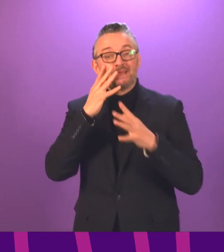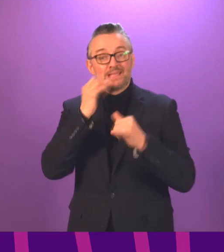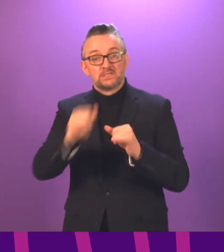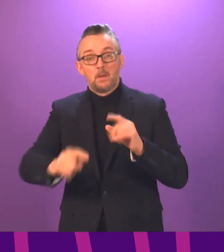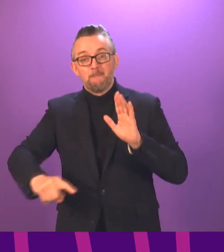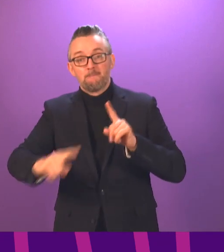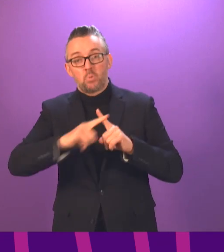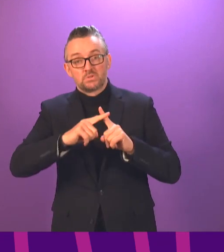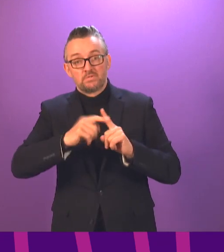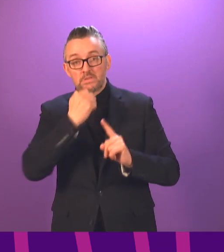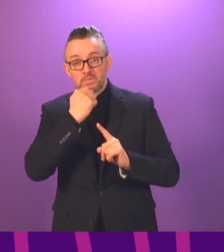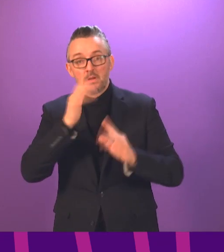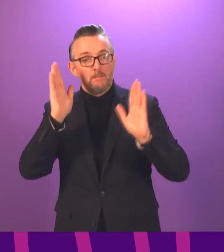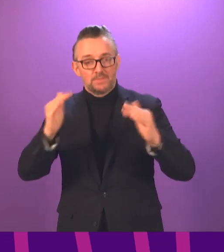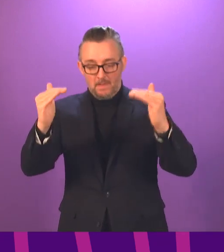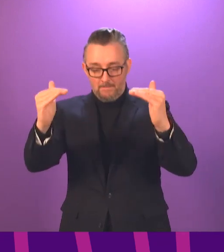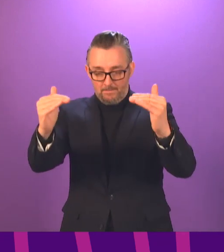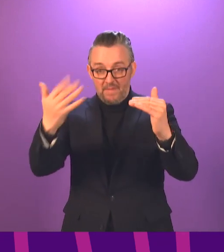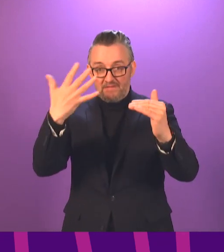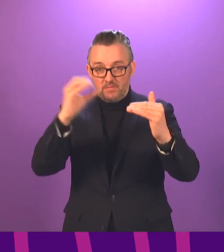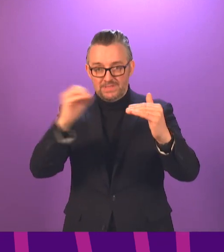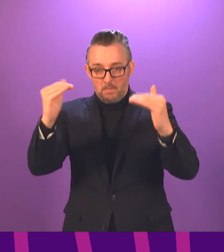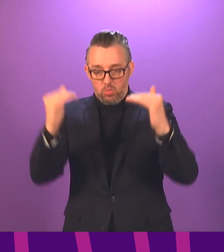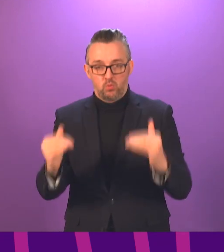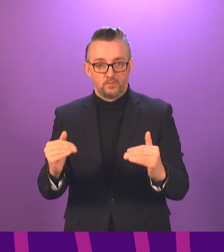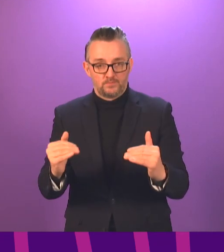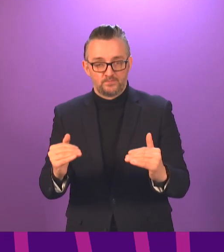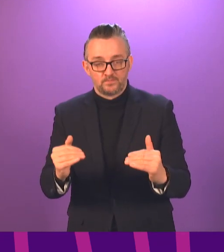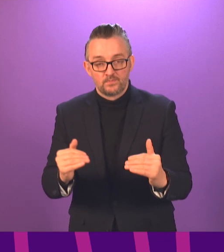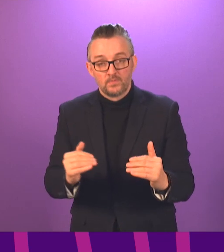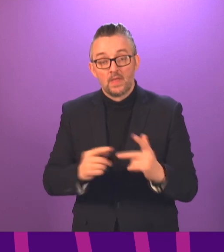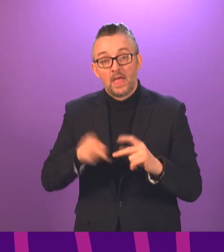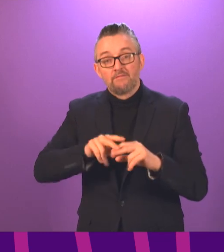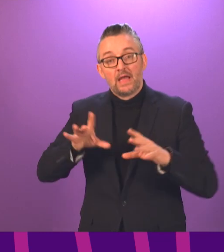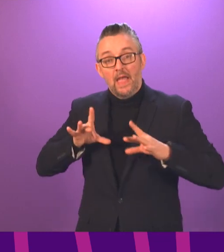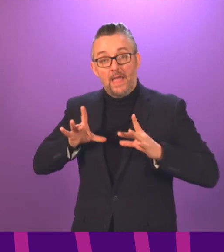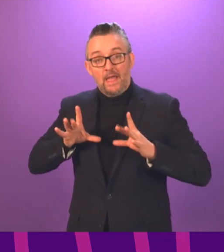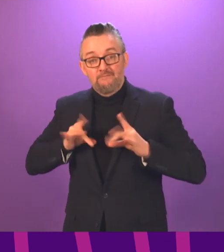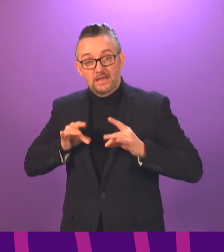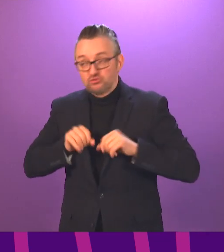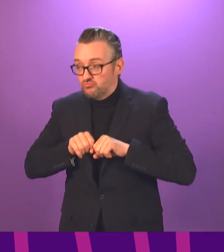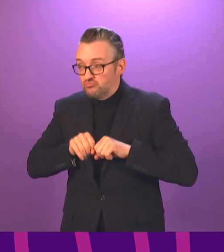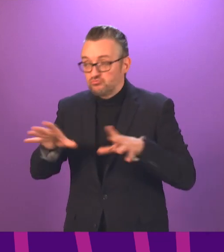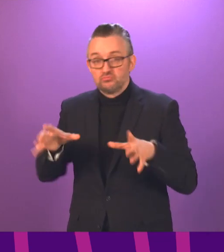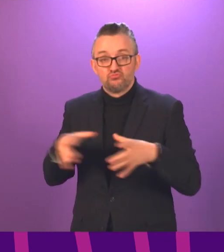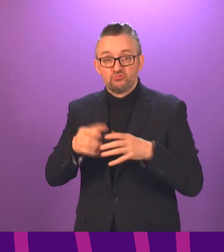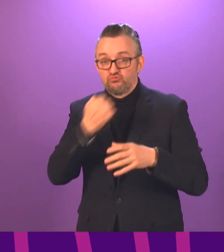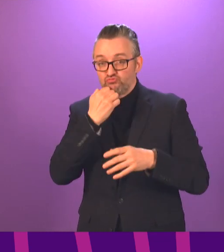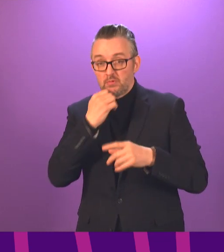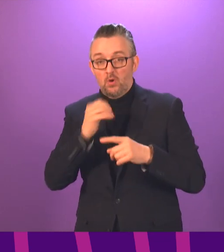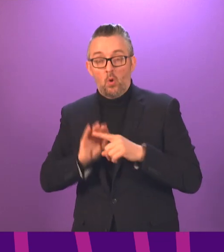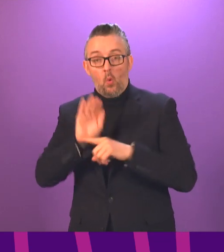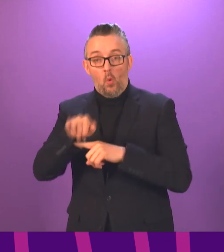must sit below 5 per cent. If the infection rate in a specific council area were to exceed 100 per